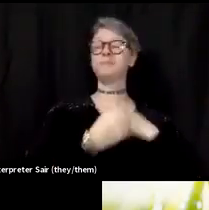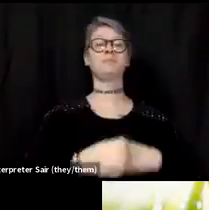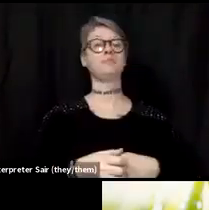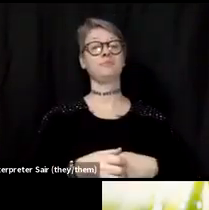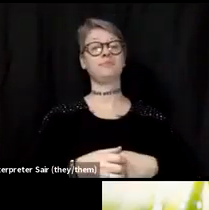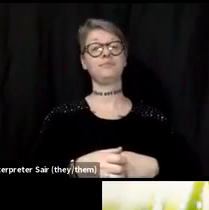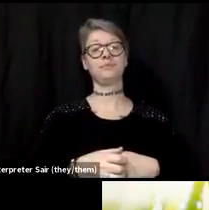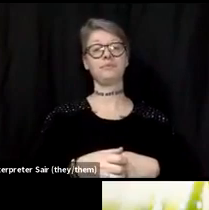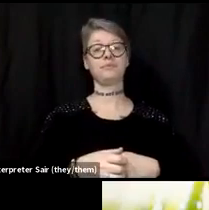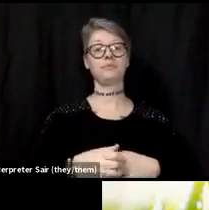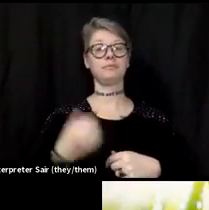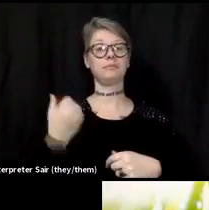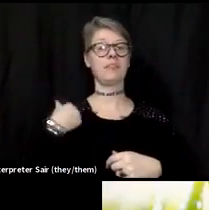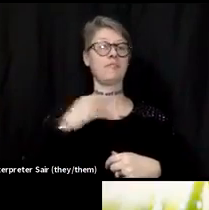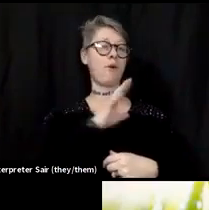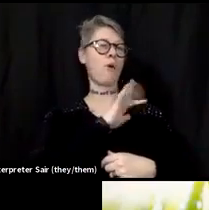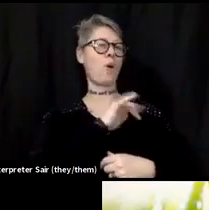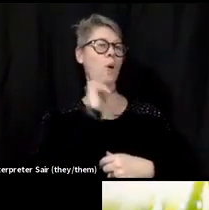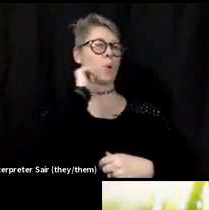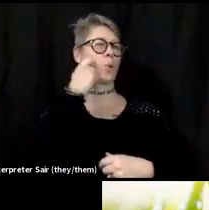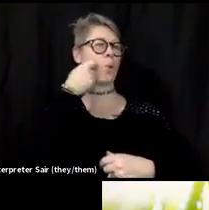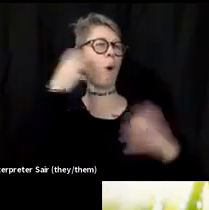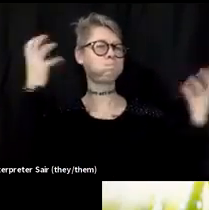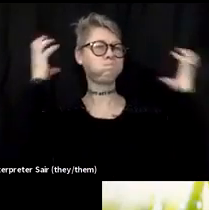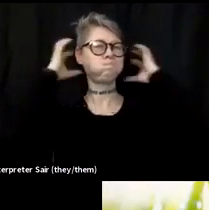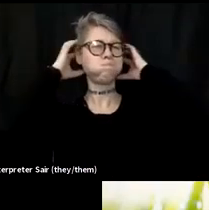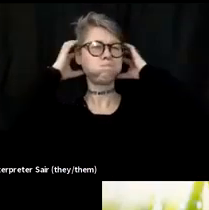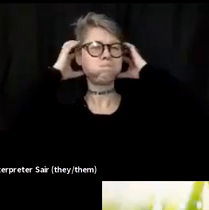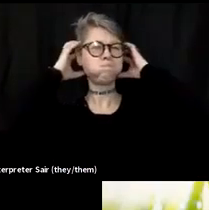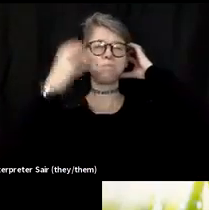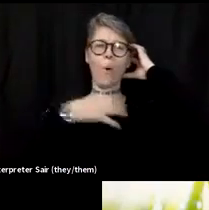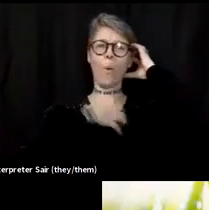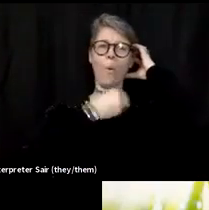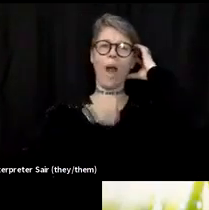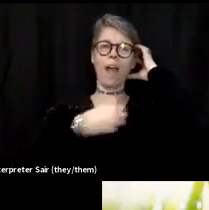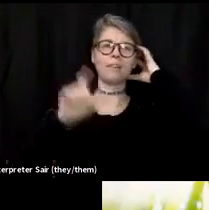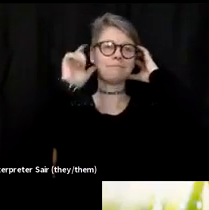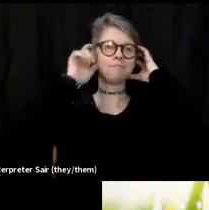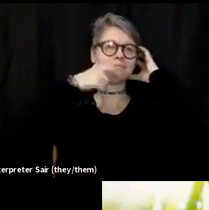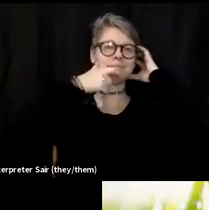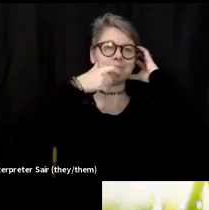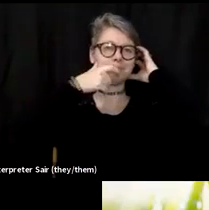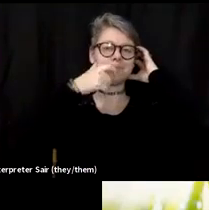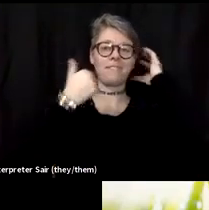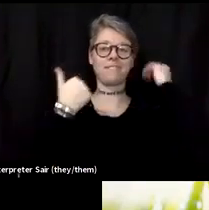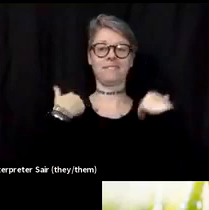bang bang on the side. got really cool stormtrooper headphones.